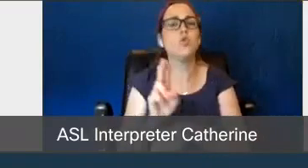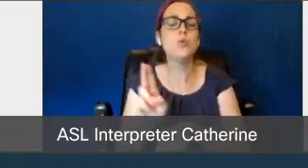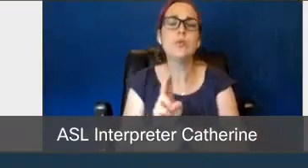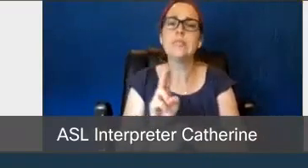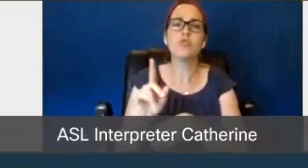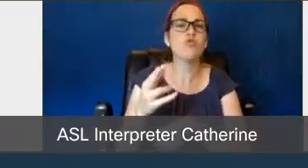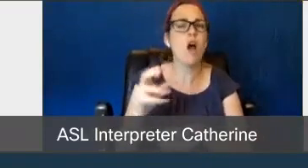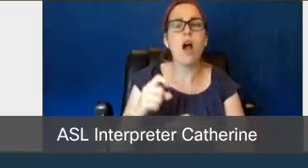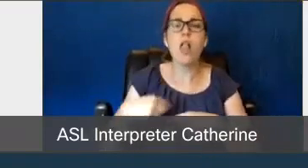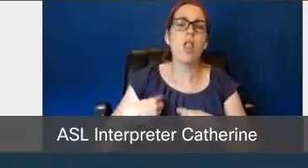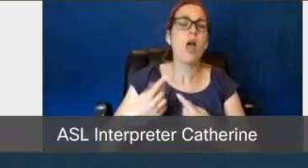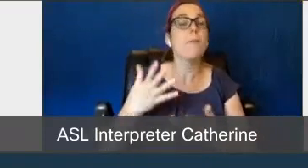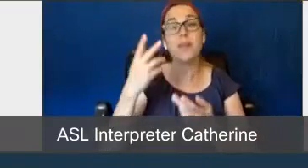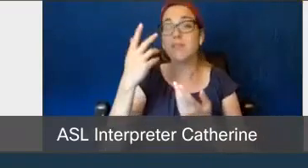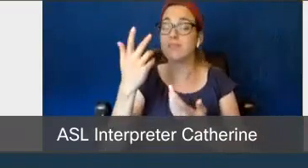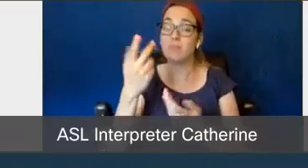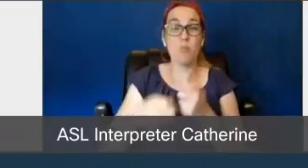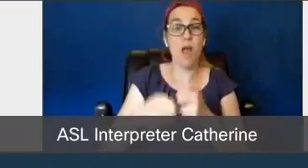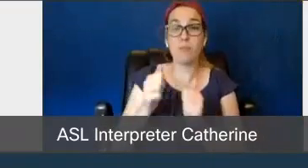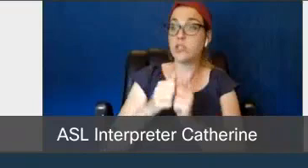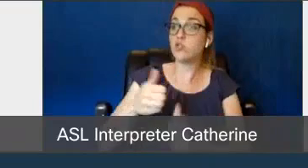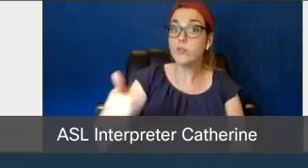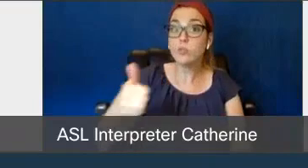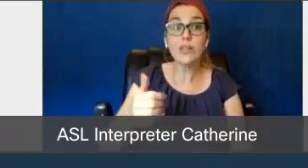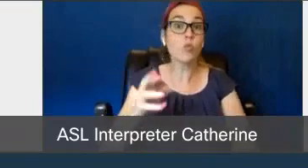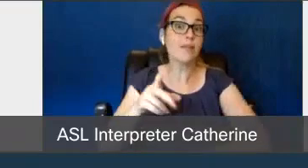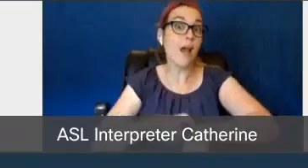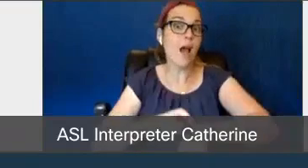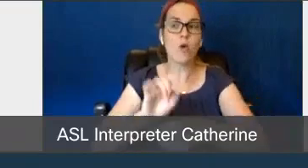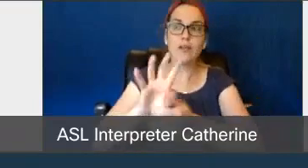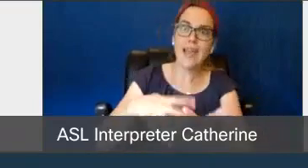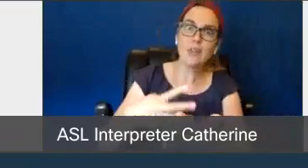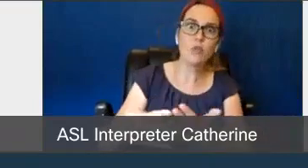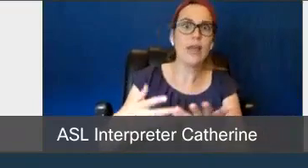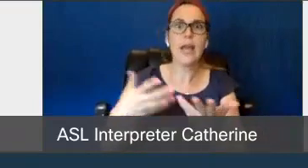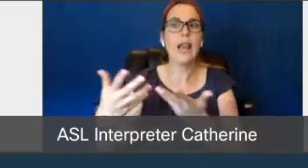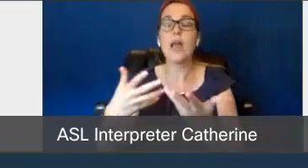or transportation reason the day that they really wanted to access the treatment, they weren't able to get it